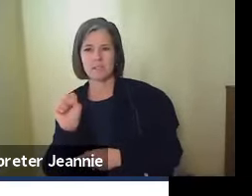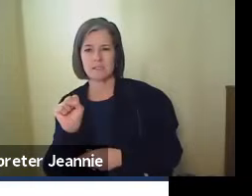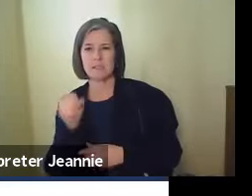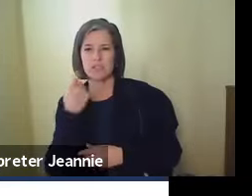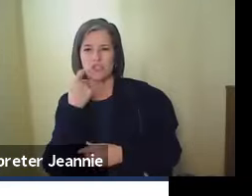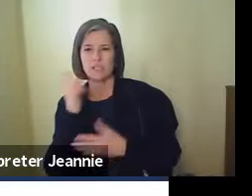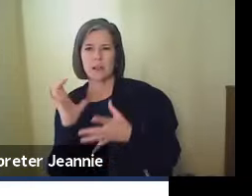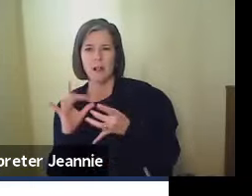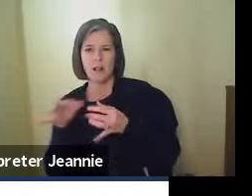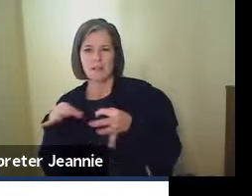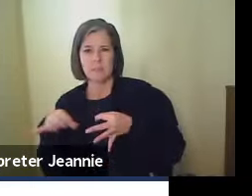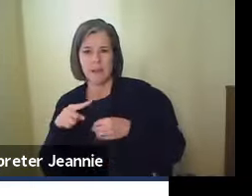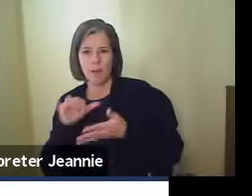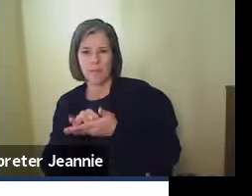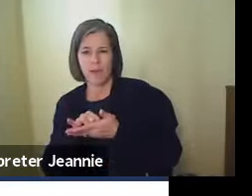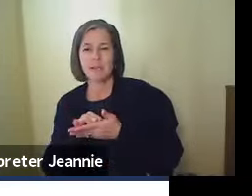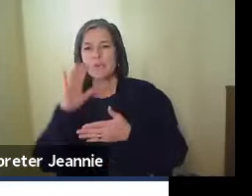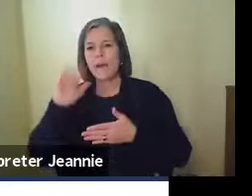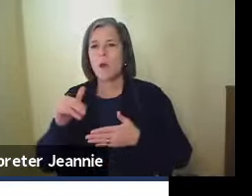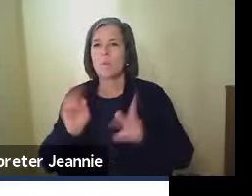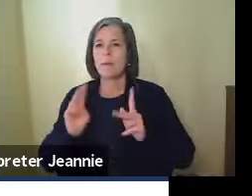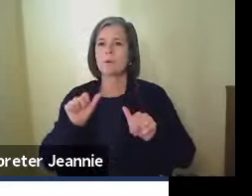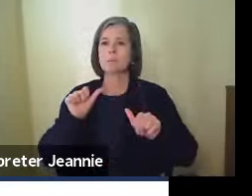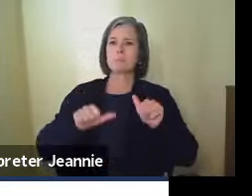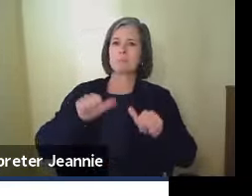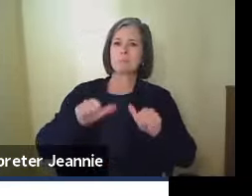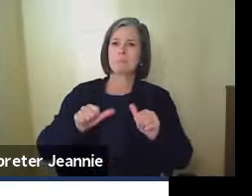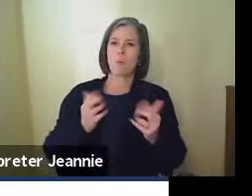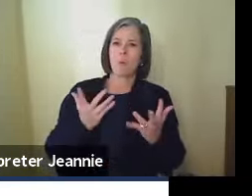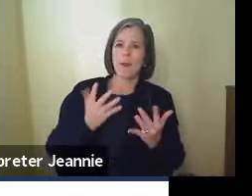hesitant in waiting for information. Get educated as quickly as they can